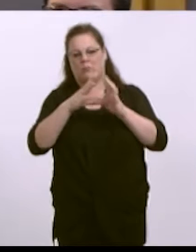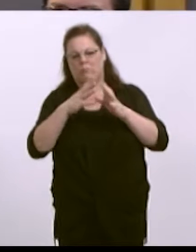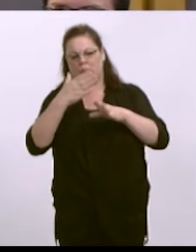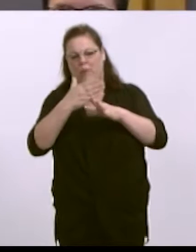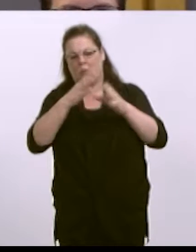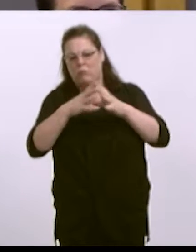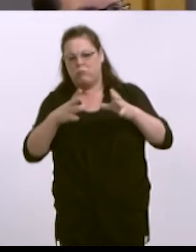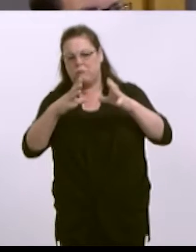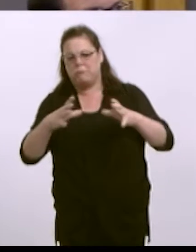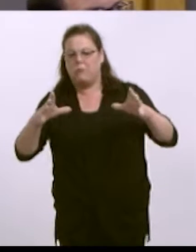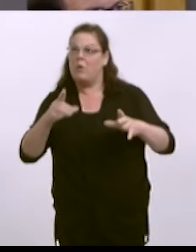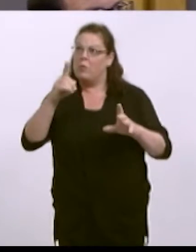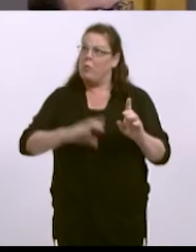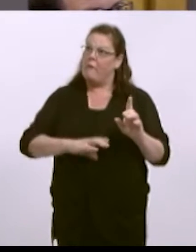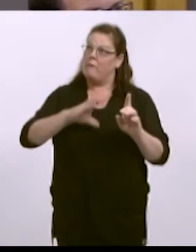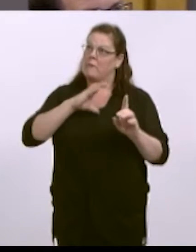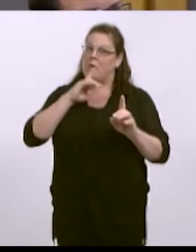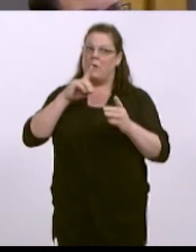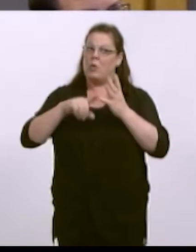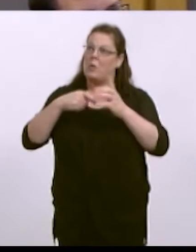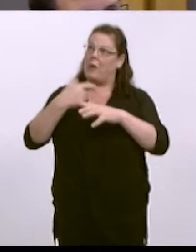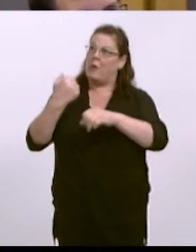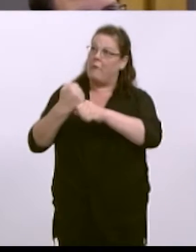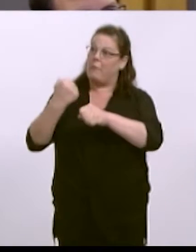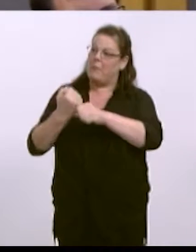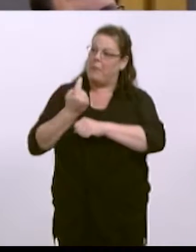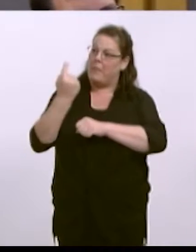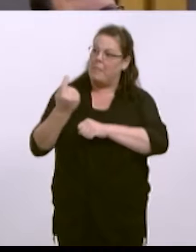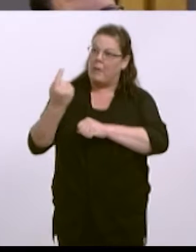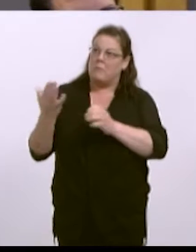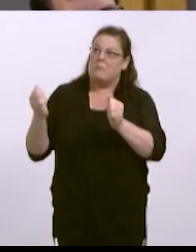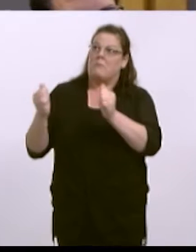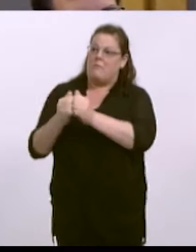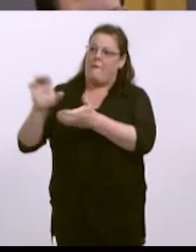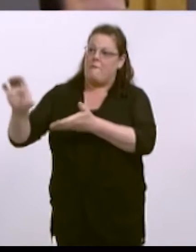are you confident that the UK Government will give us the money that we need to ensure that